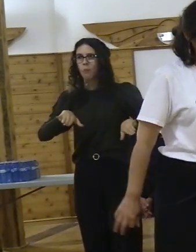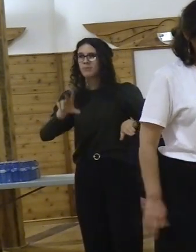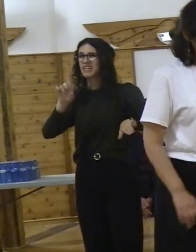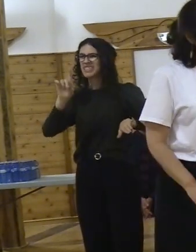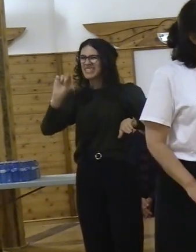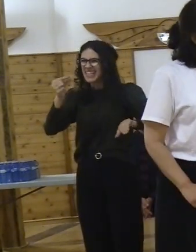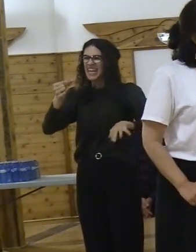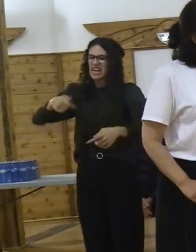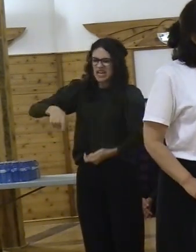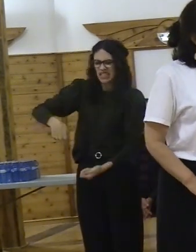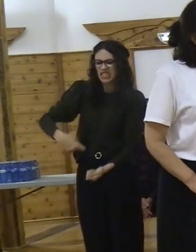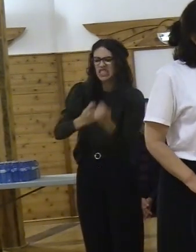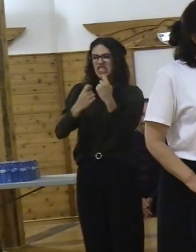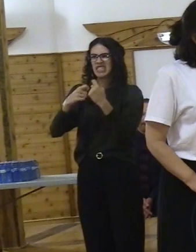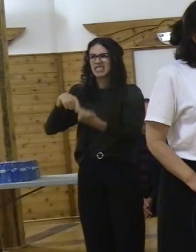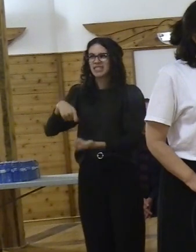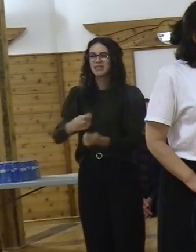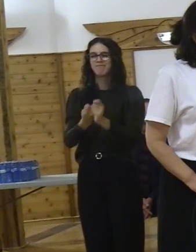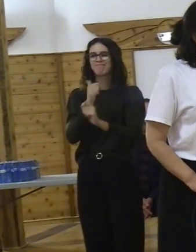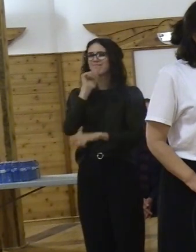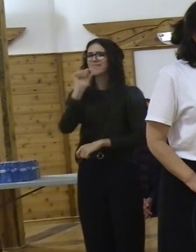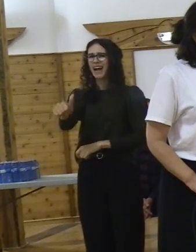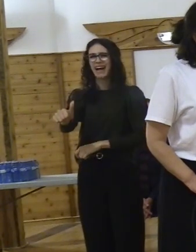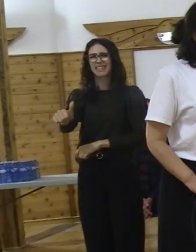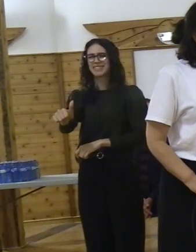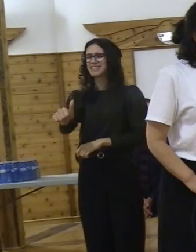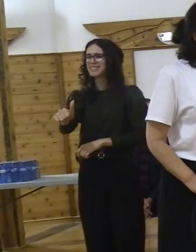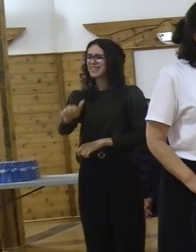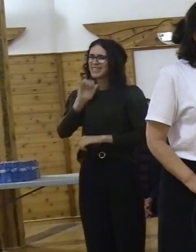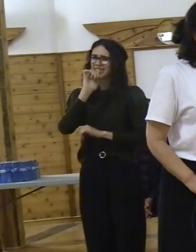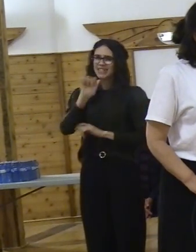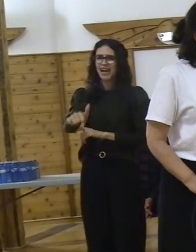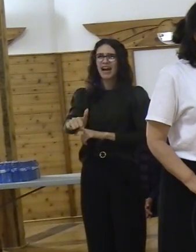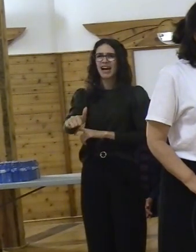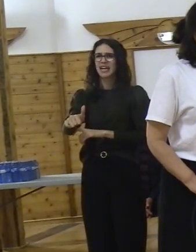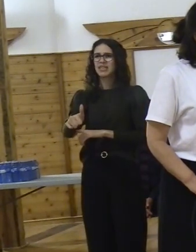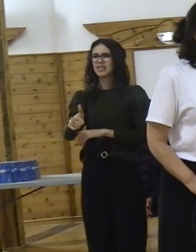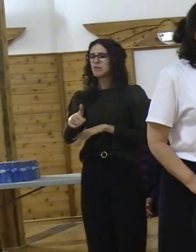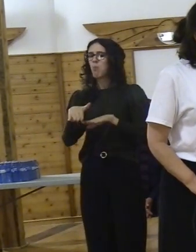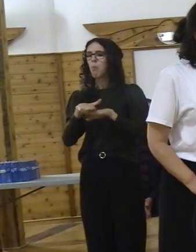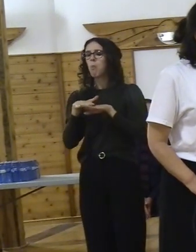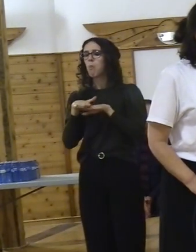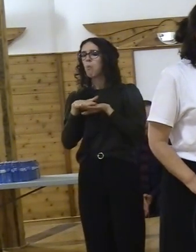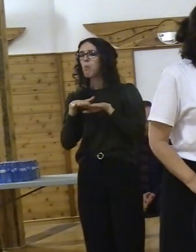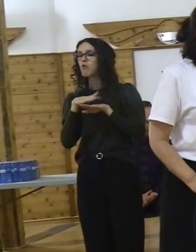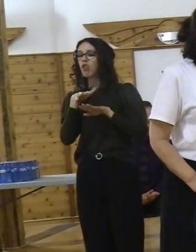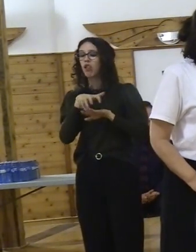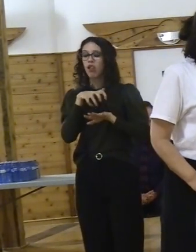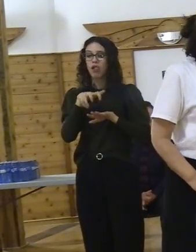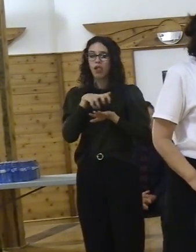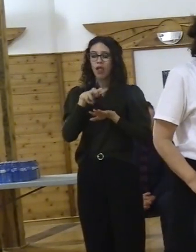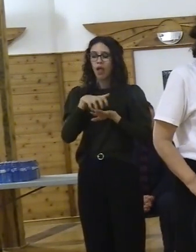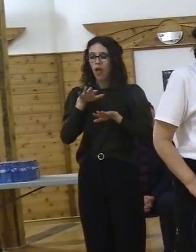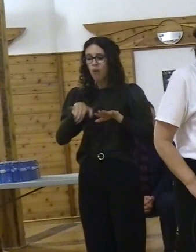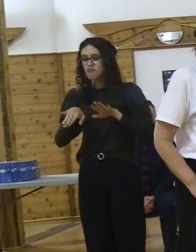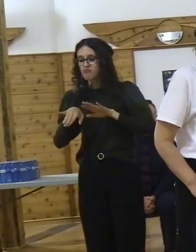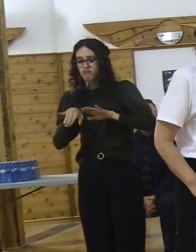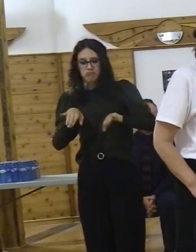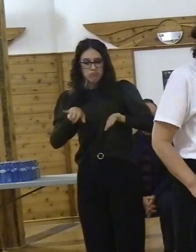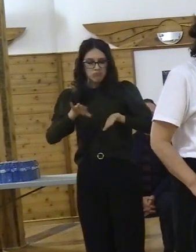So digging is something else. They were only racing.